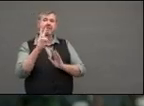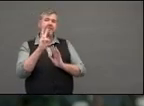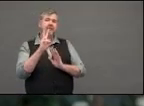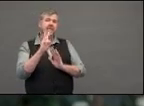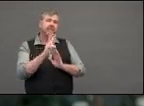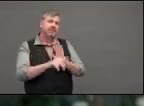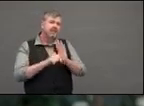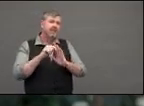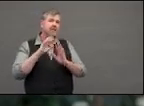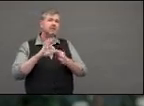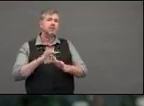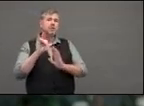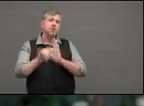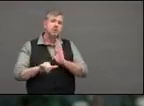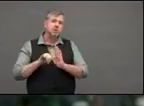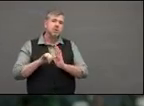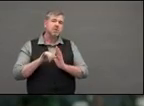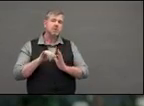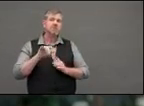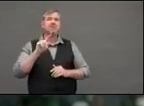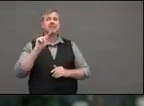shows or movies